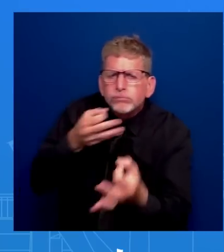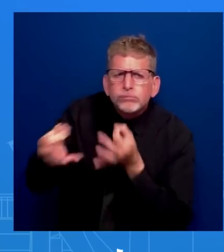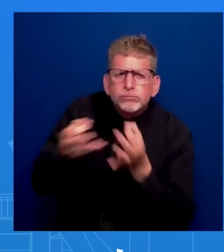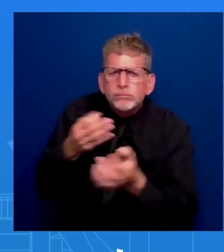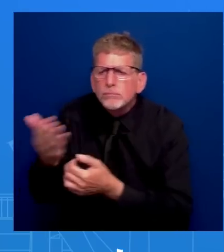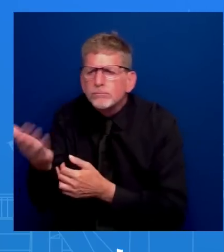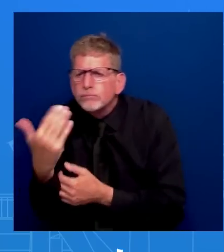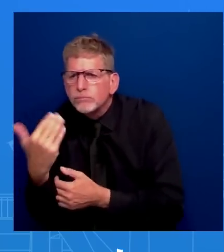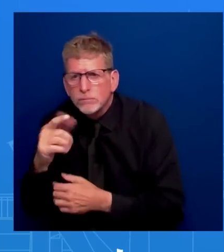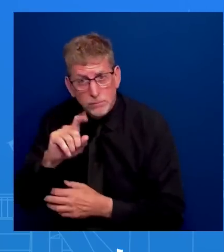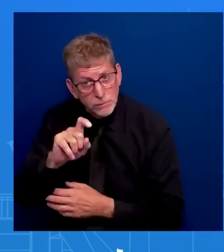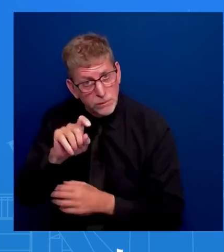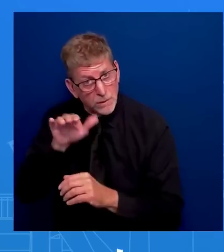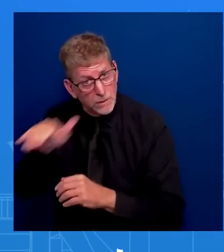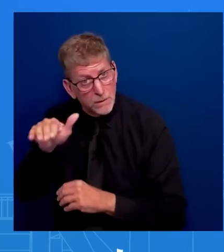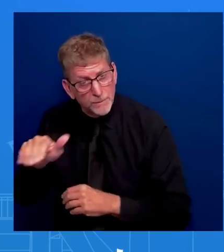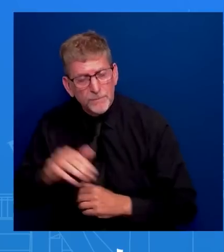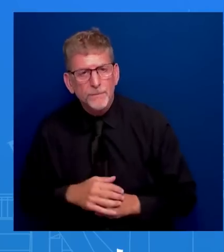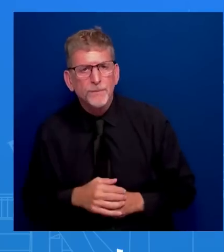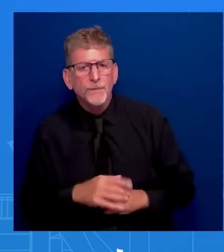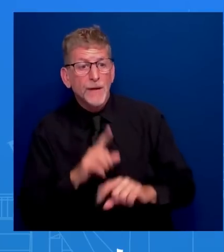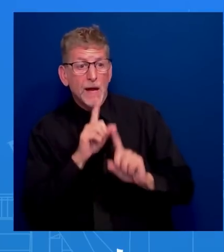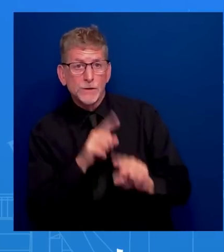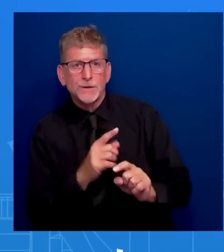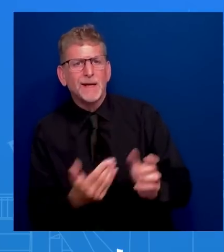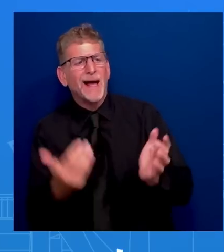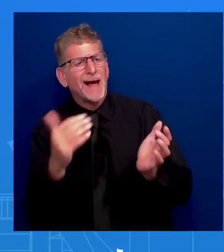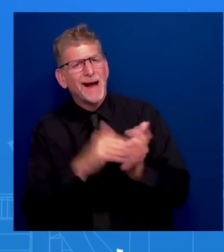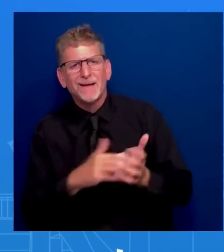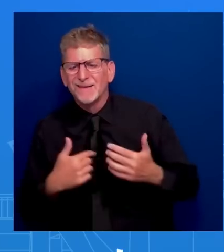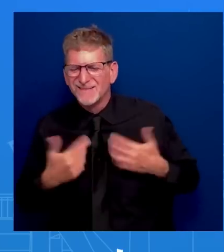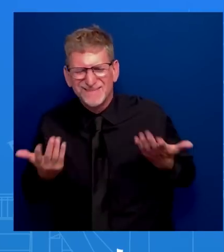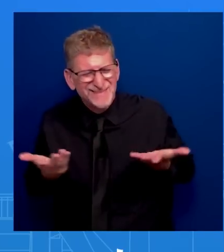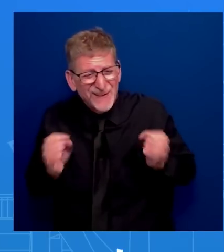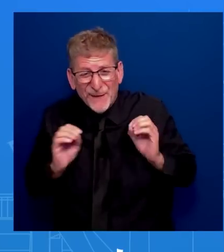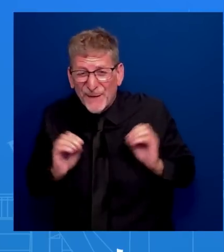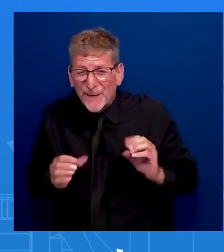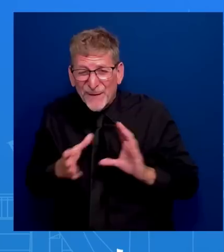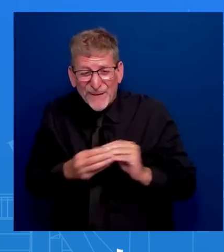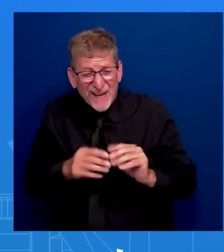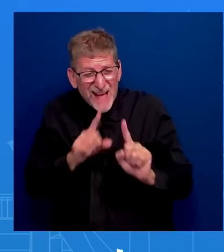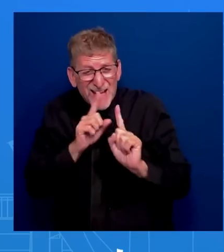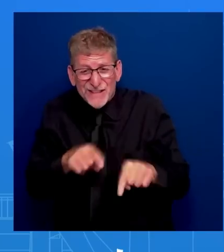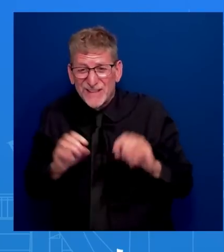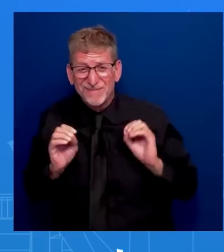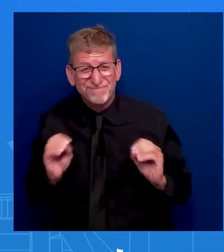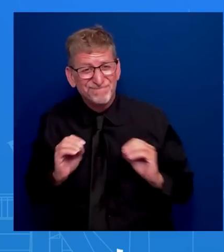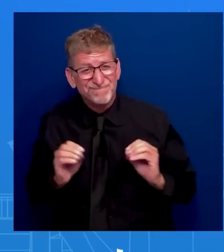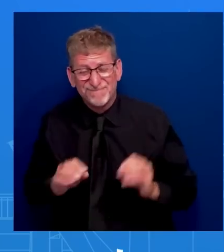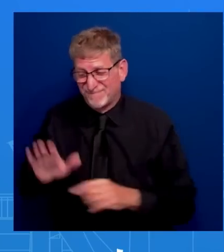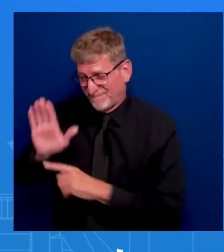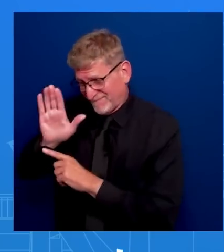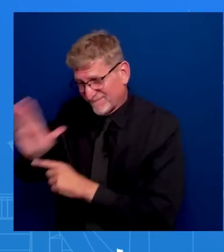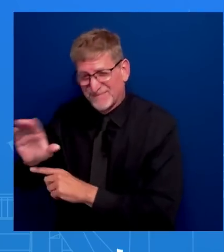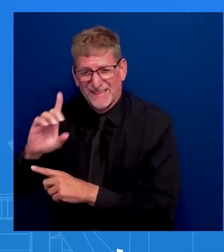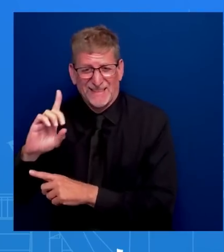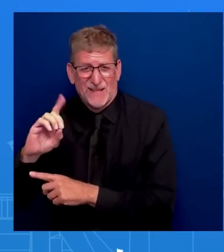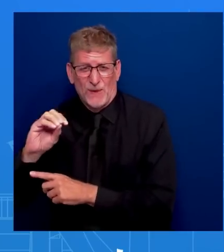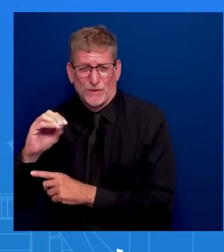and that's where I refer you to. The Press: Karine? Thank you. The President this morning stressed that the CHIPS Act will create jobs, will grow the economy.